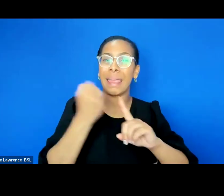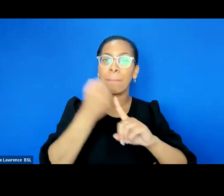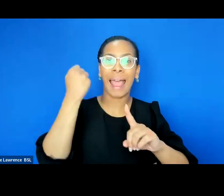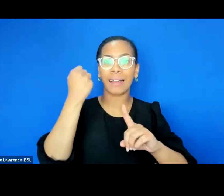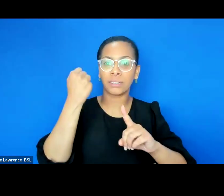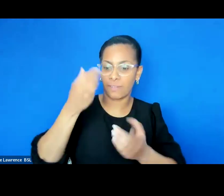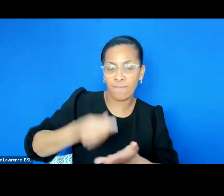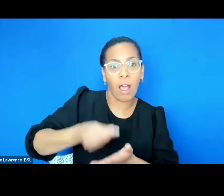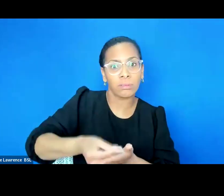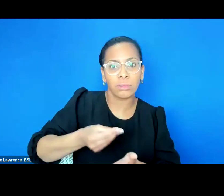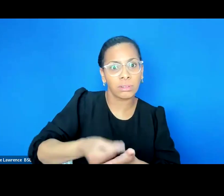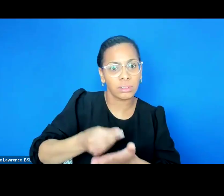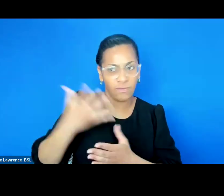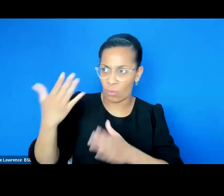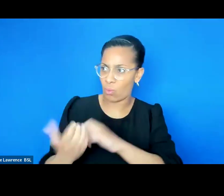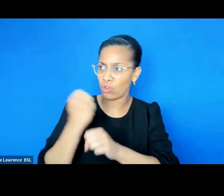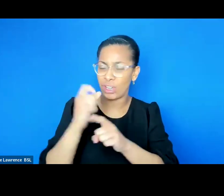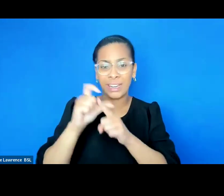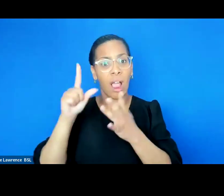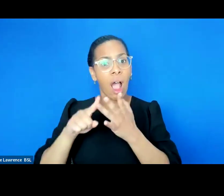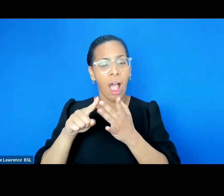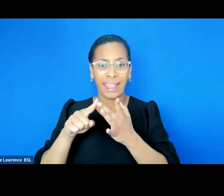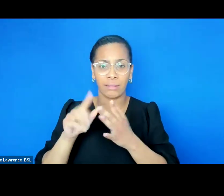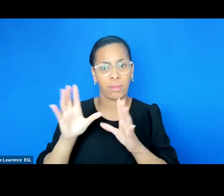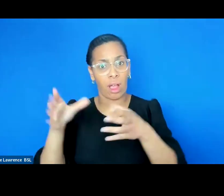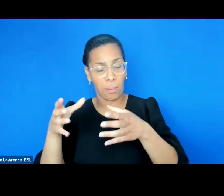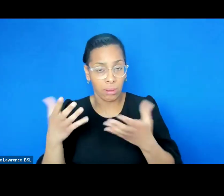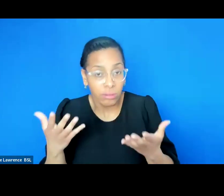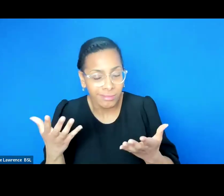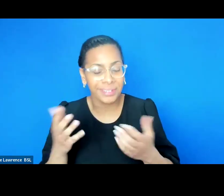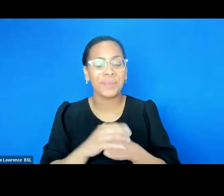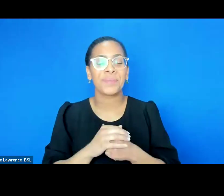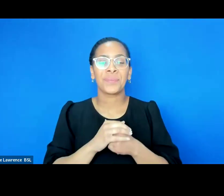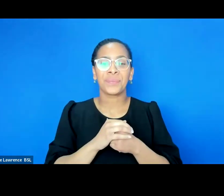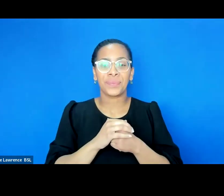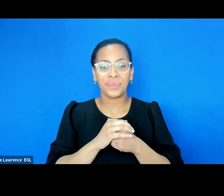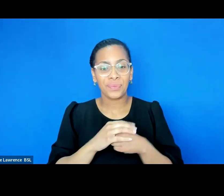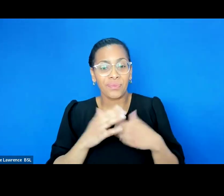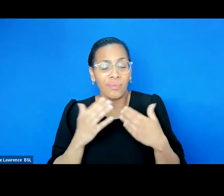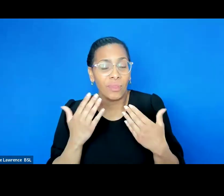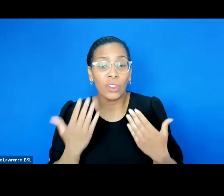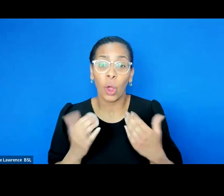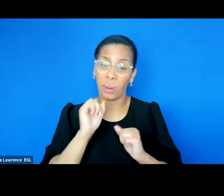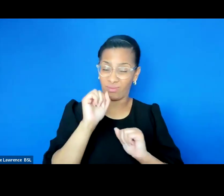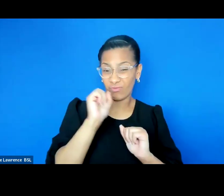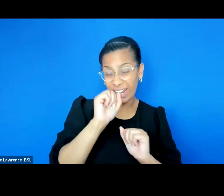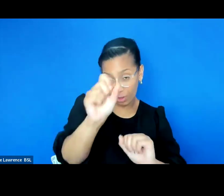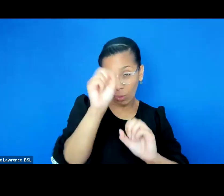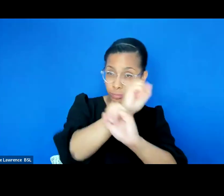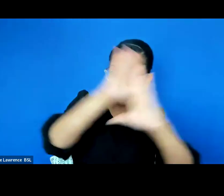So with this, I want to tell you that the path that you outline for yourself isn't necessarily the one that you're going to take.